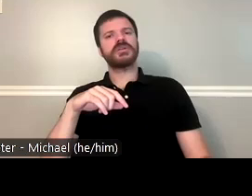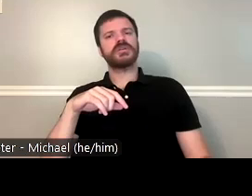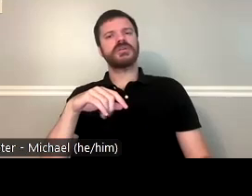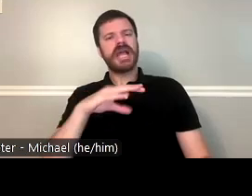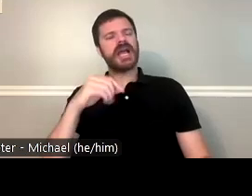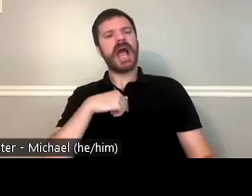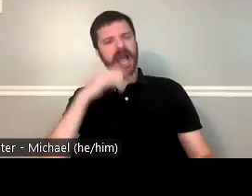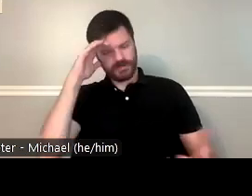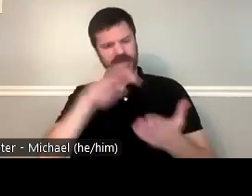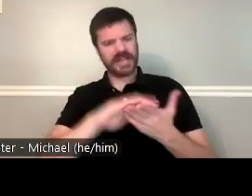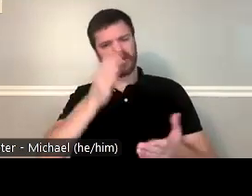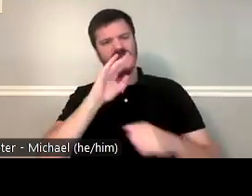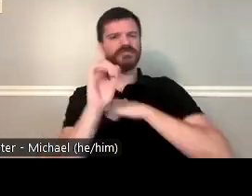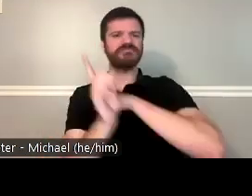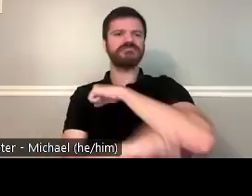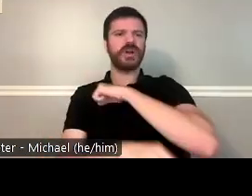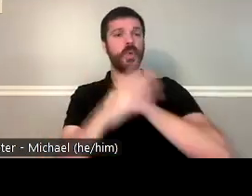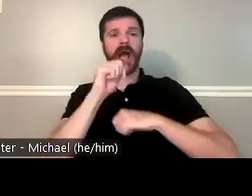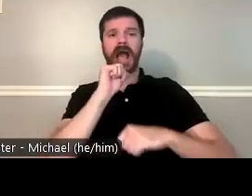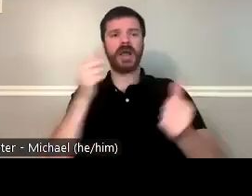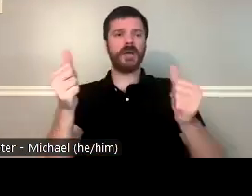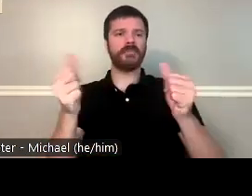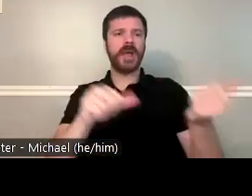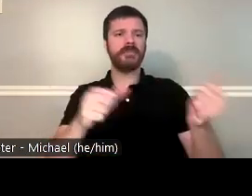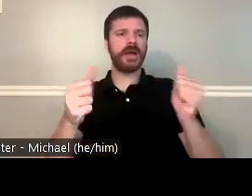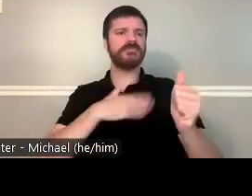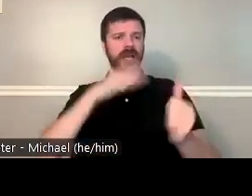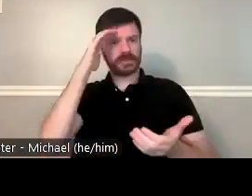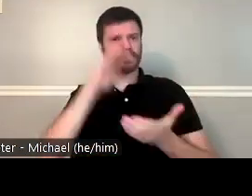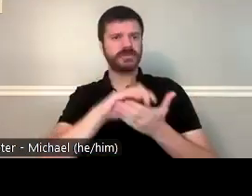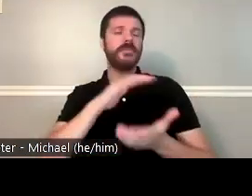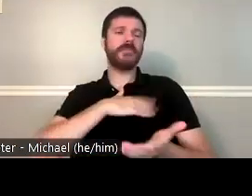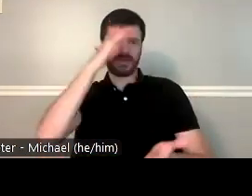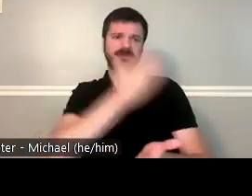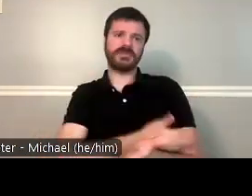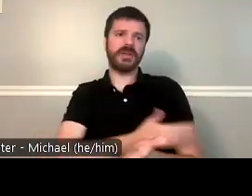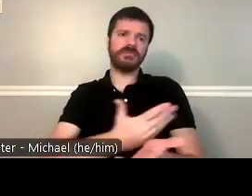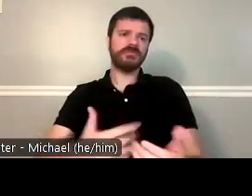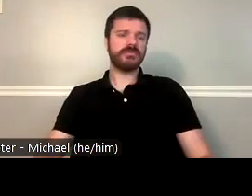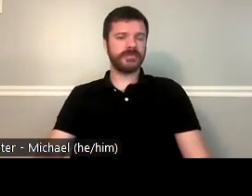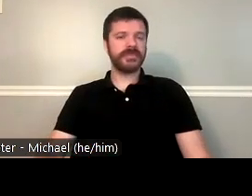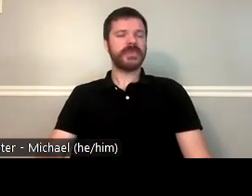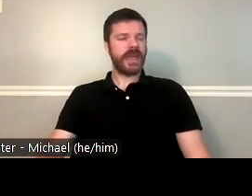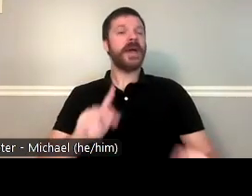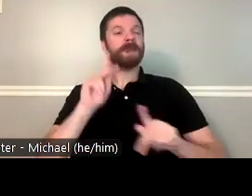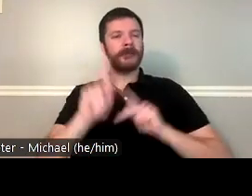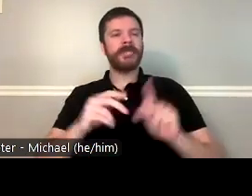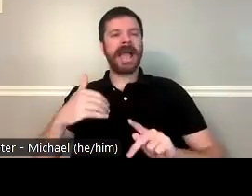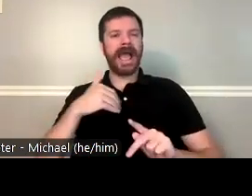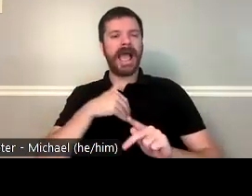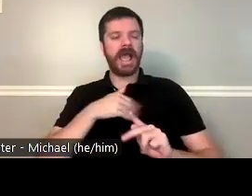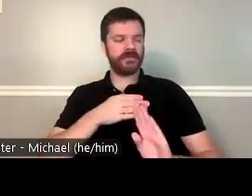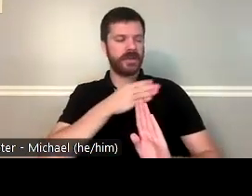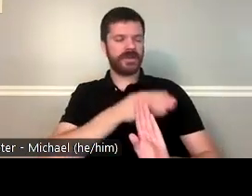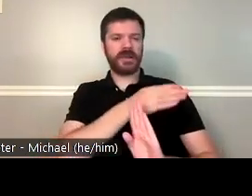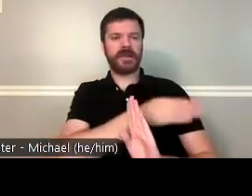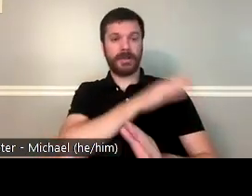punishment because I didn't baptize my son so people carry these beliefs that can be painful